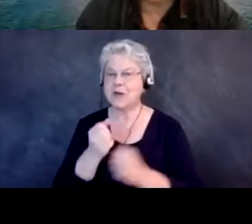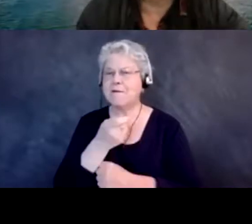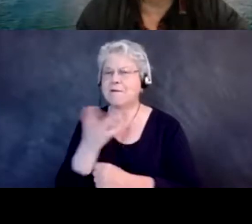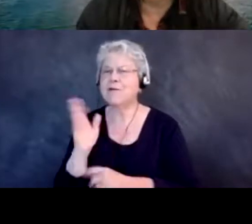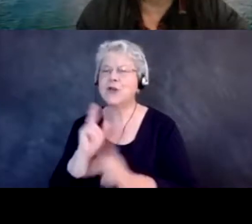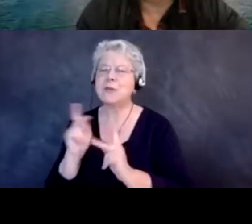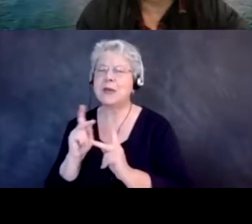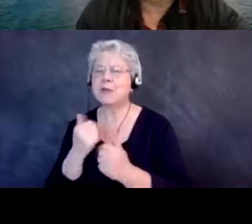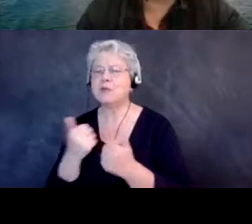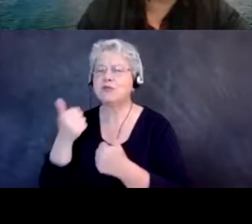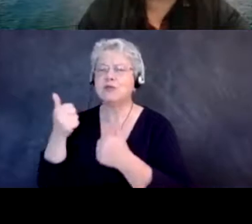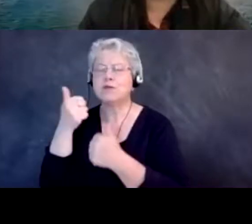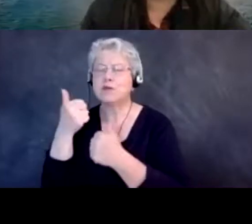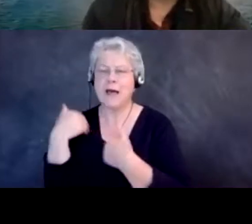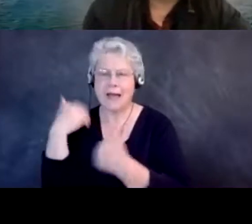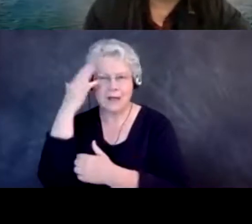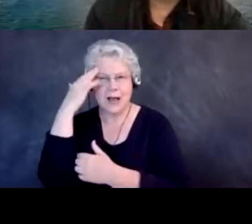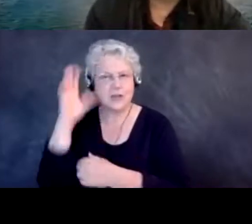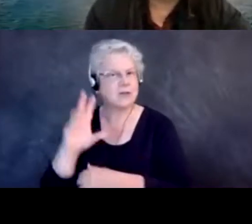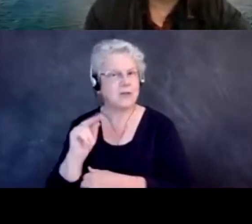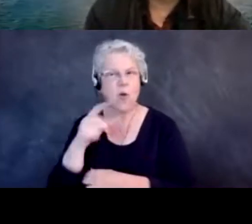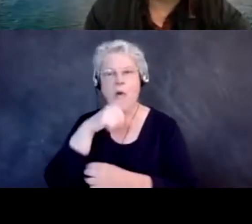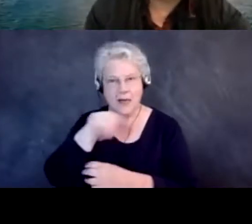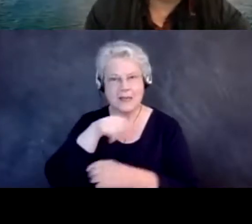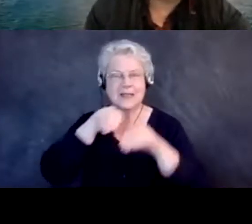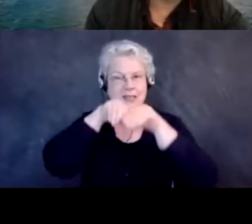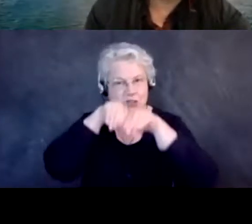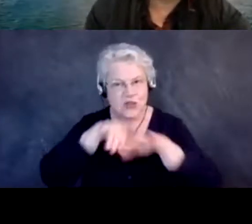who they share with. Correct. And a lot of trauma has happened in our community,